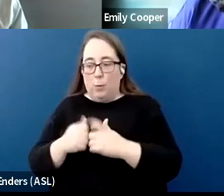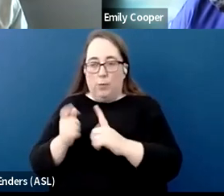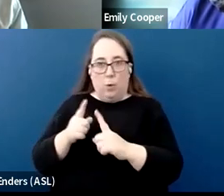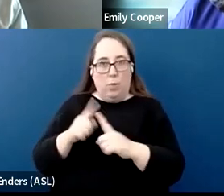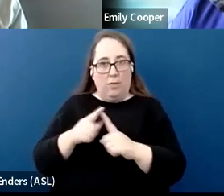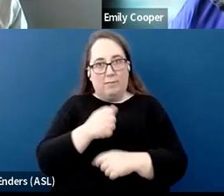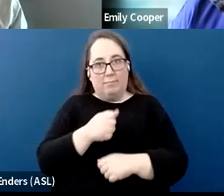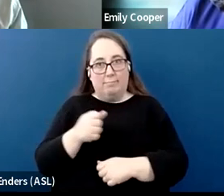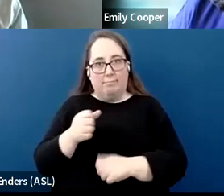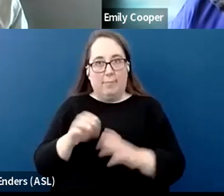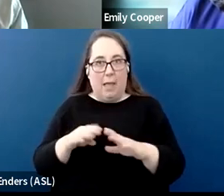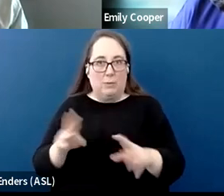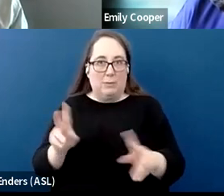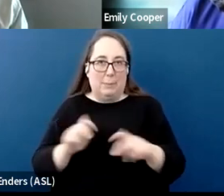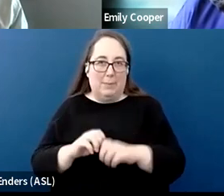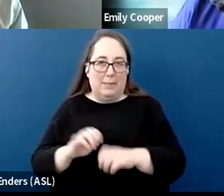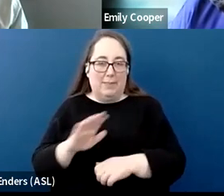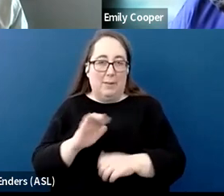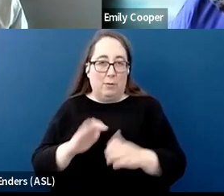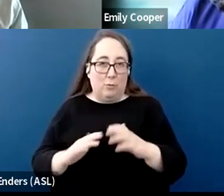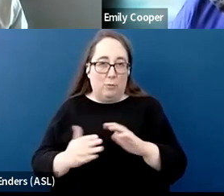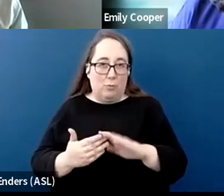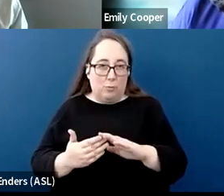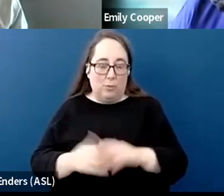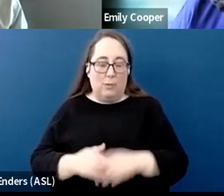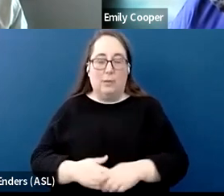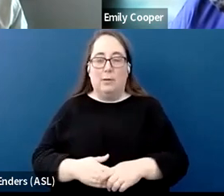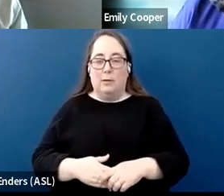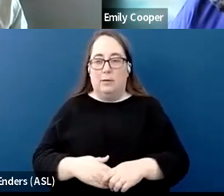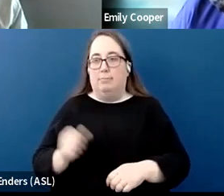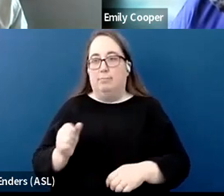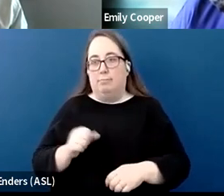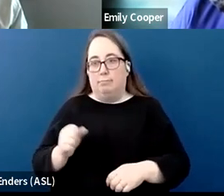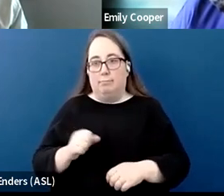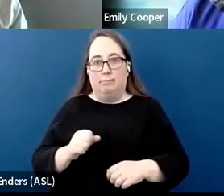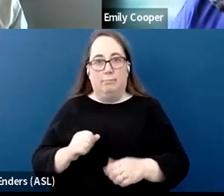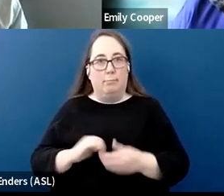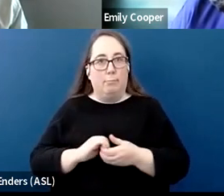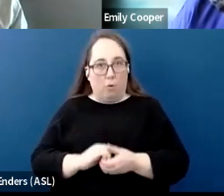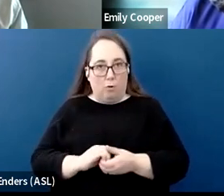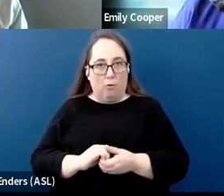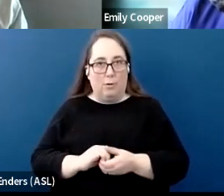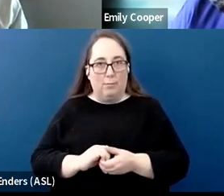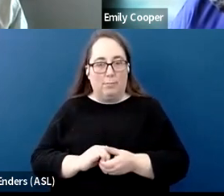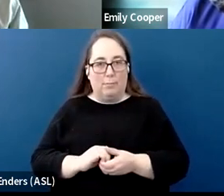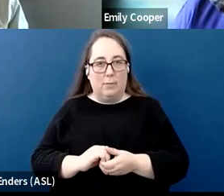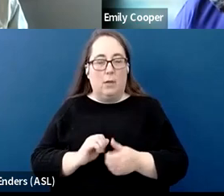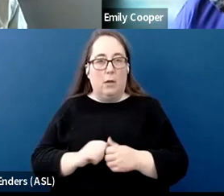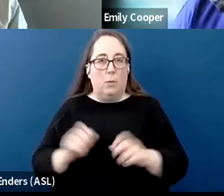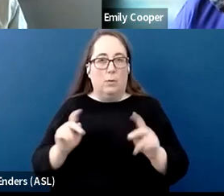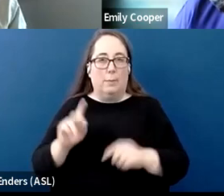Because if you just put somebody in an apartment with nothing, they are not going to be very successful. There is a lot that goes into being successfully placed in